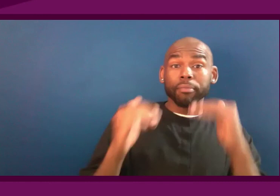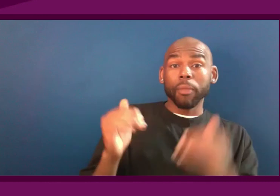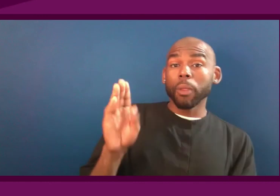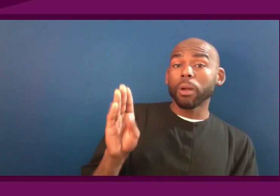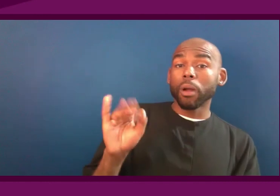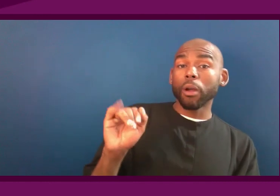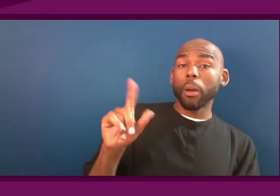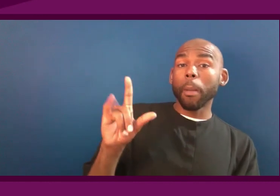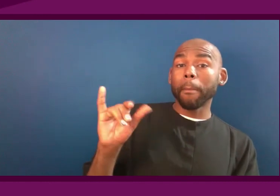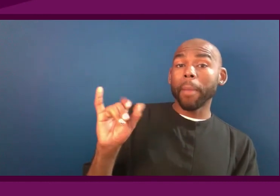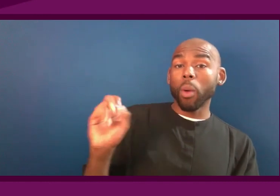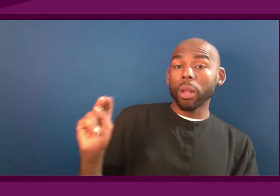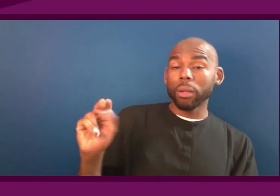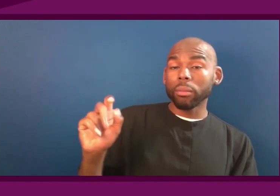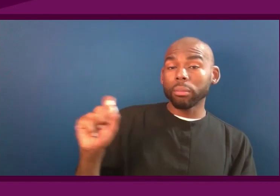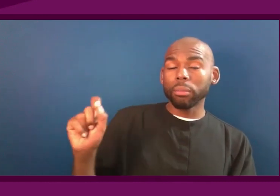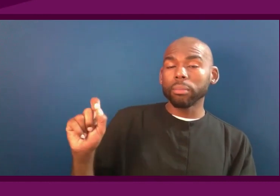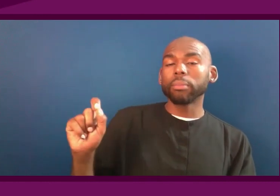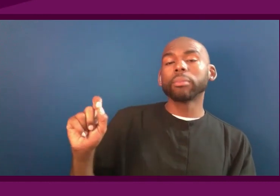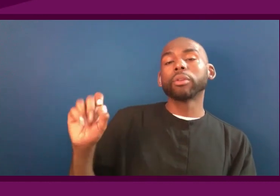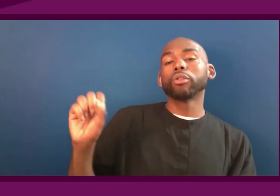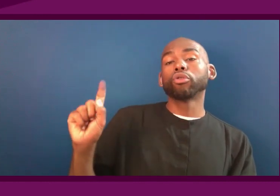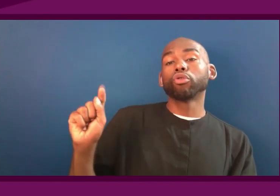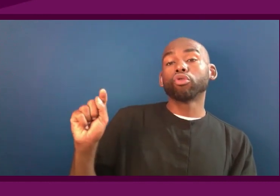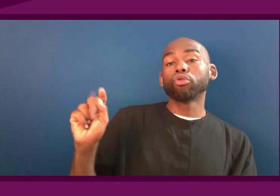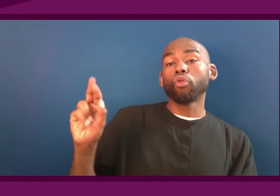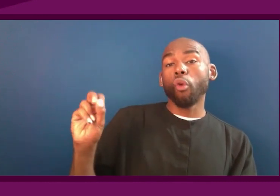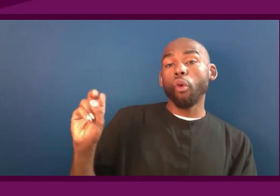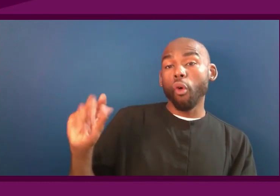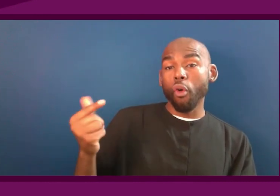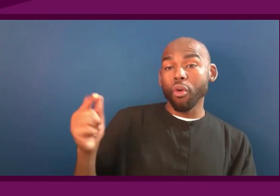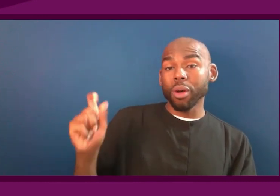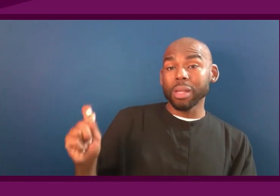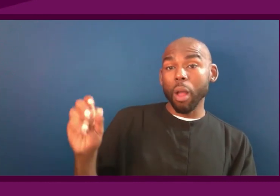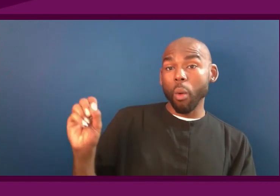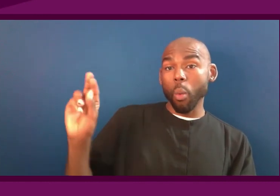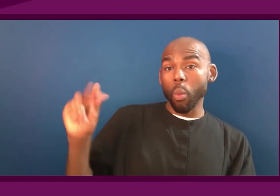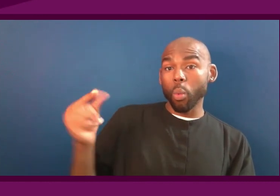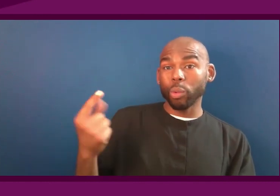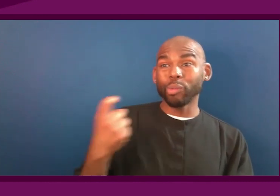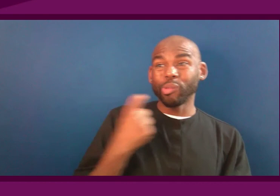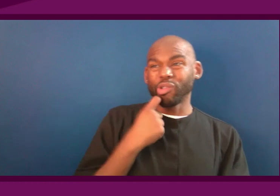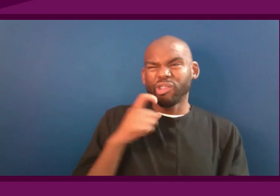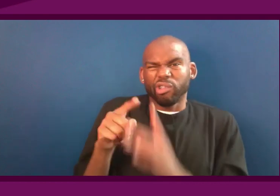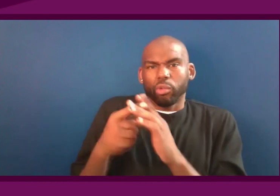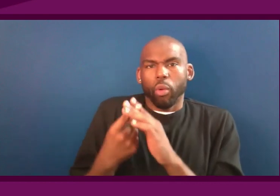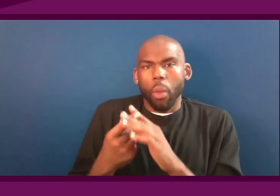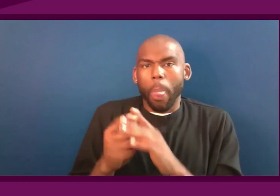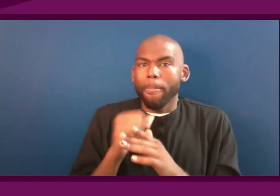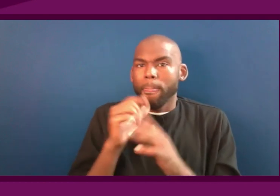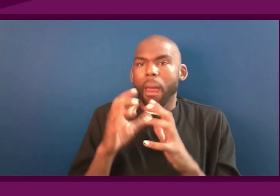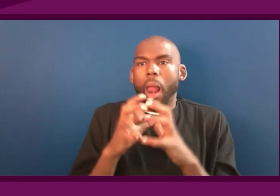and I think you're a great interviewer too Ash. And I do want to bring that in here. Ashley Inkumsah: Thank you.